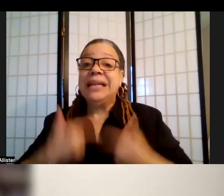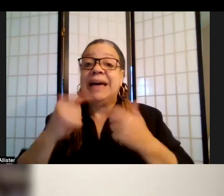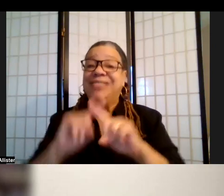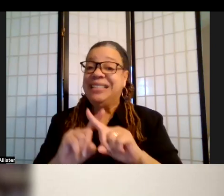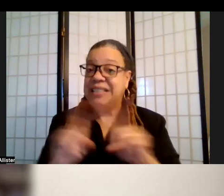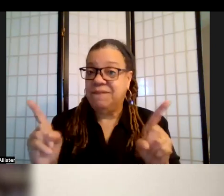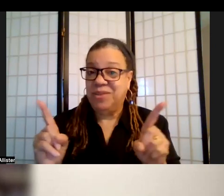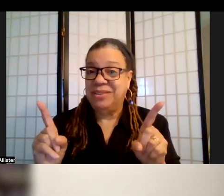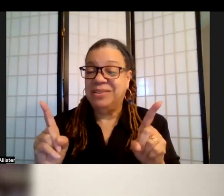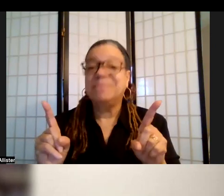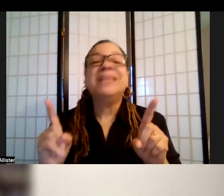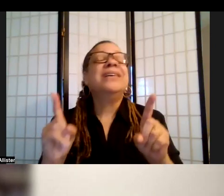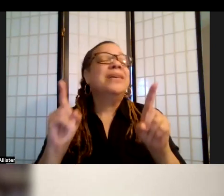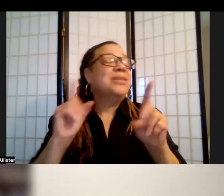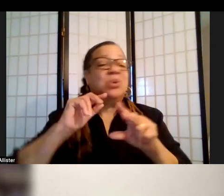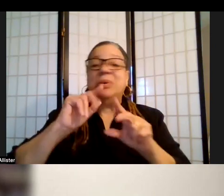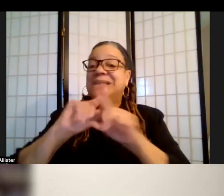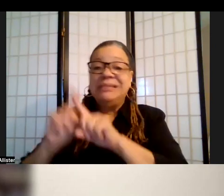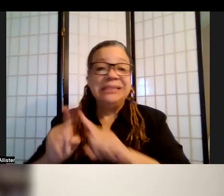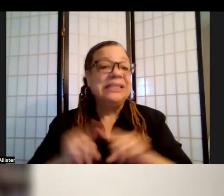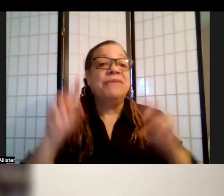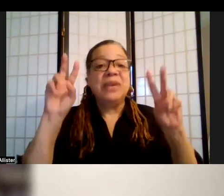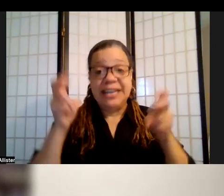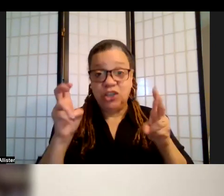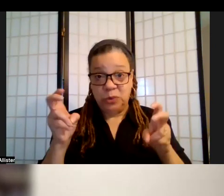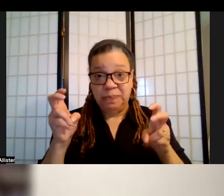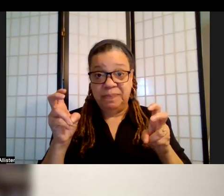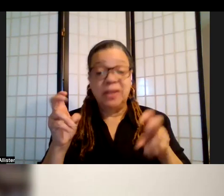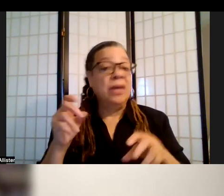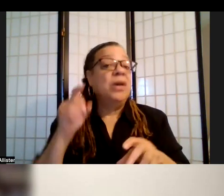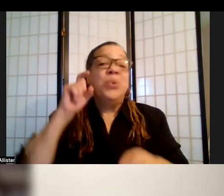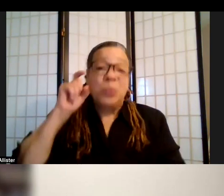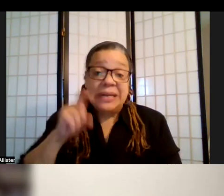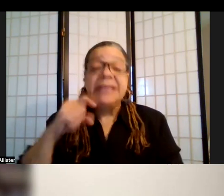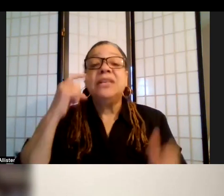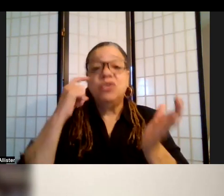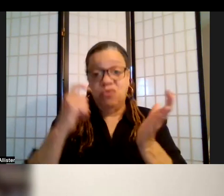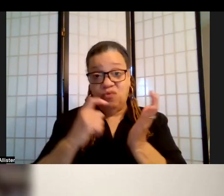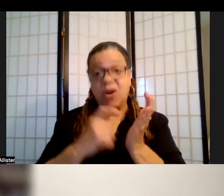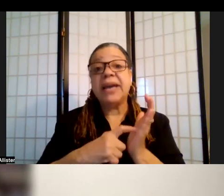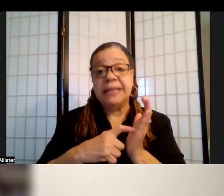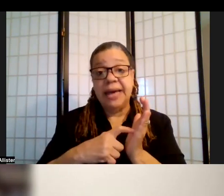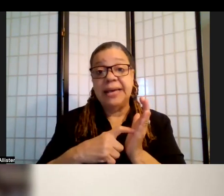sort of those issues. But the point I'm making is that we have to recognize those. And if you're able to solve those problems,